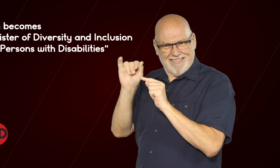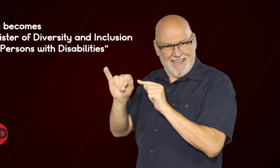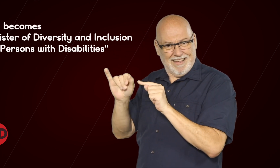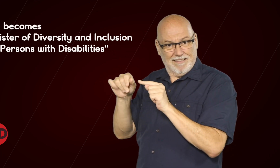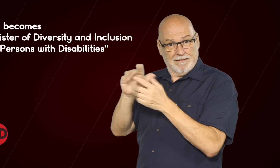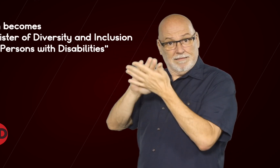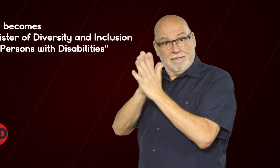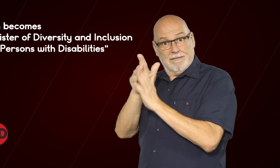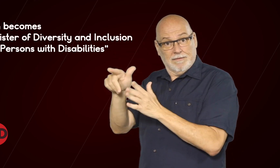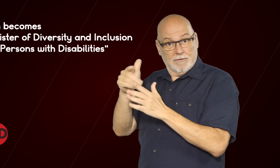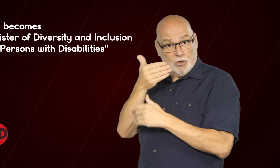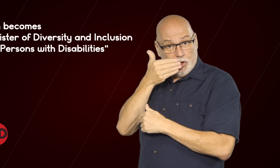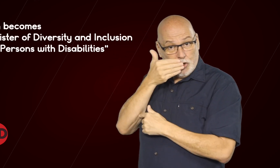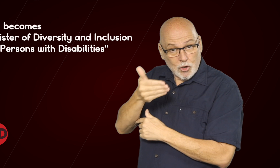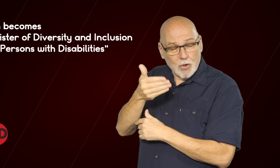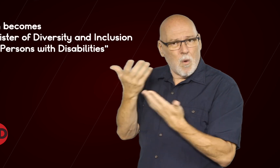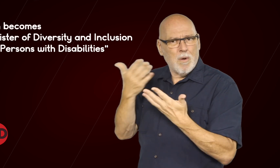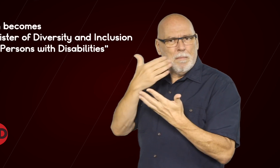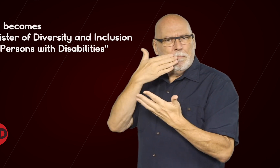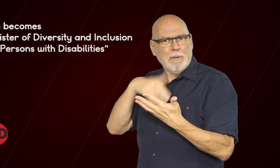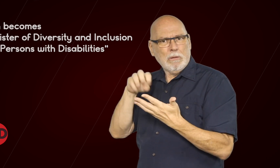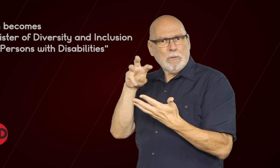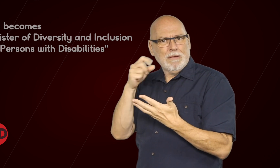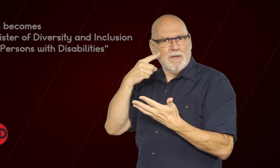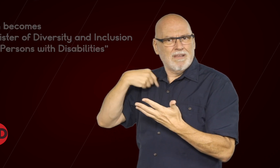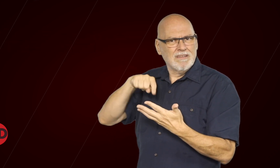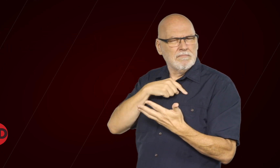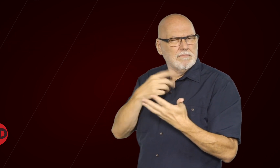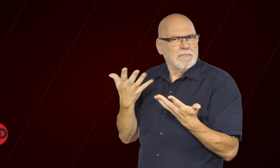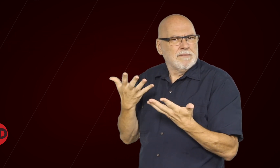would be good or bad news for us?